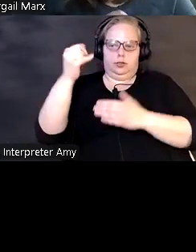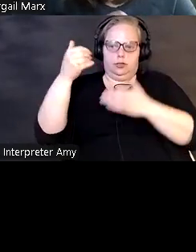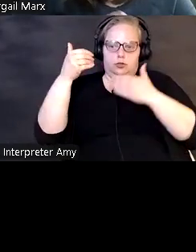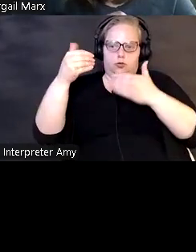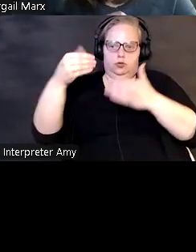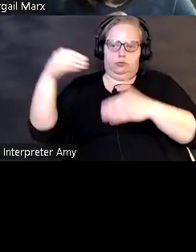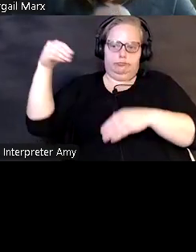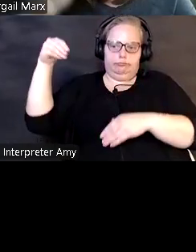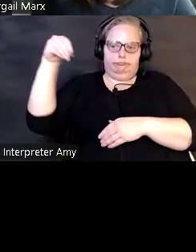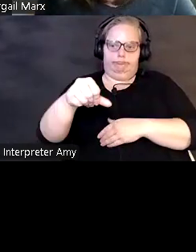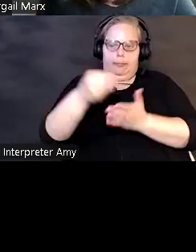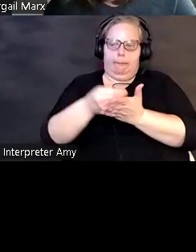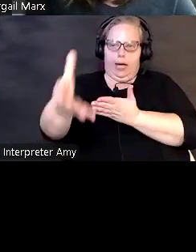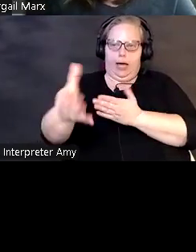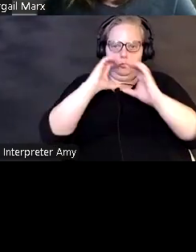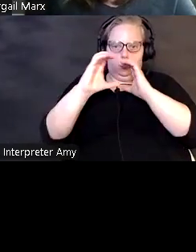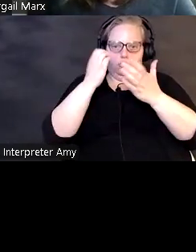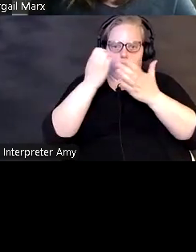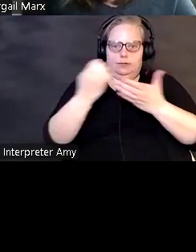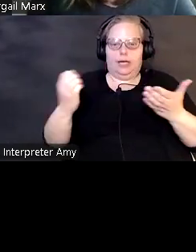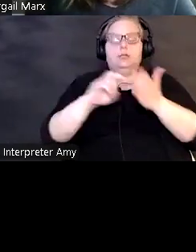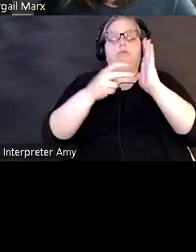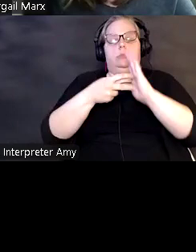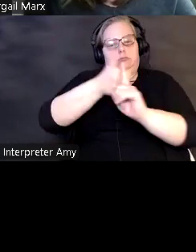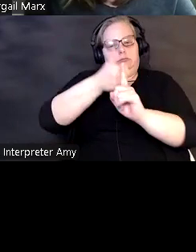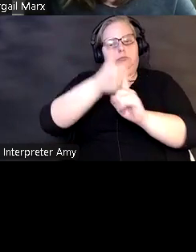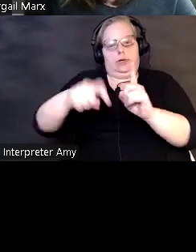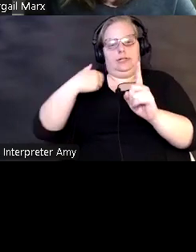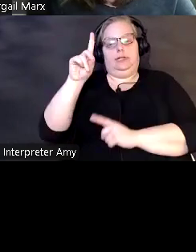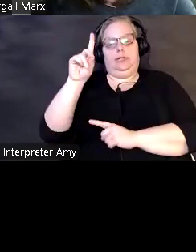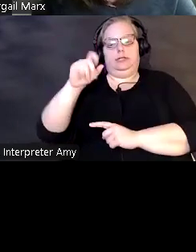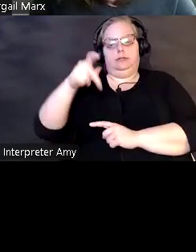you do have to be able to put that DSPS license number on the recommendation.